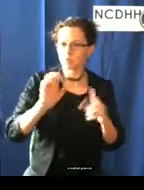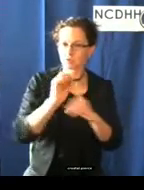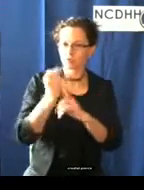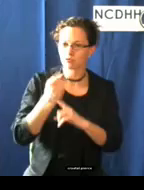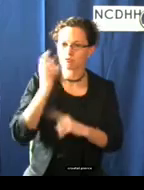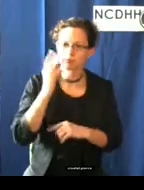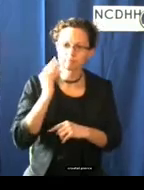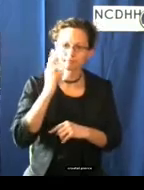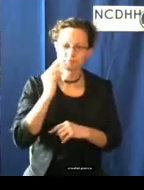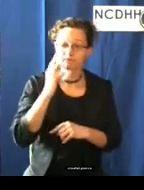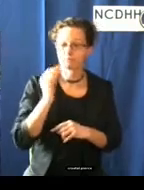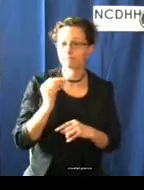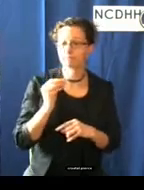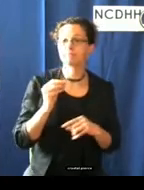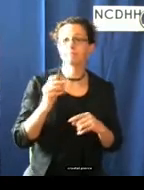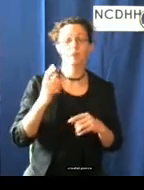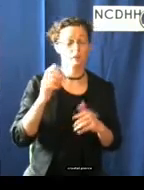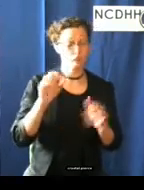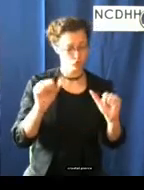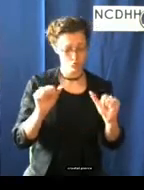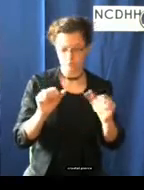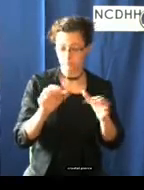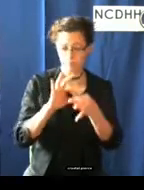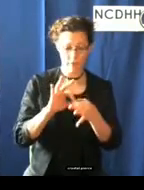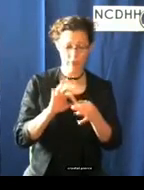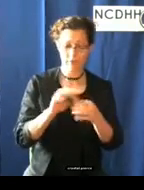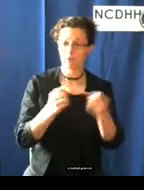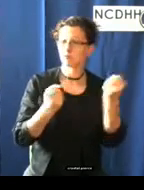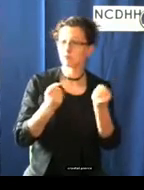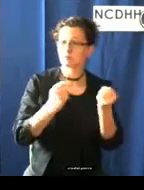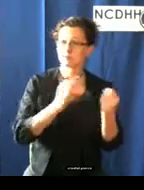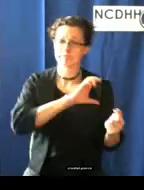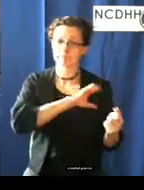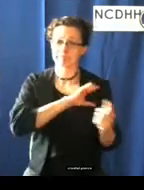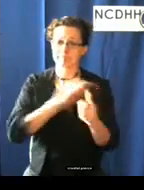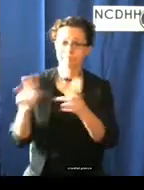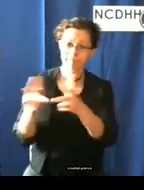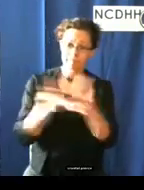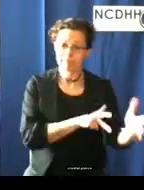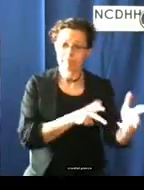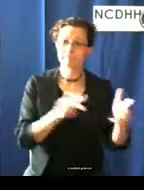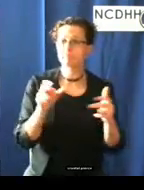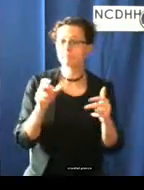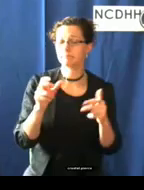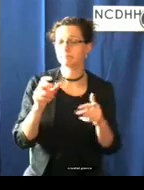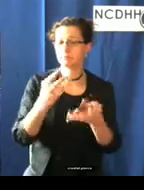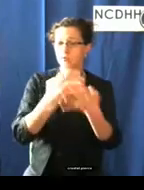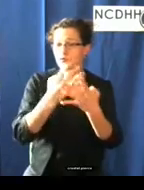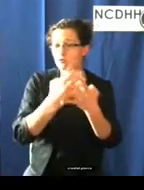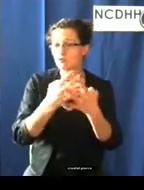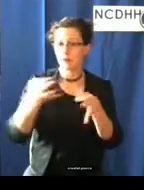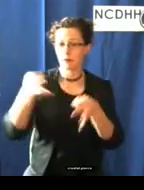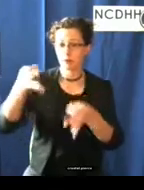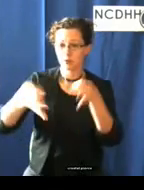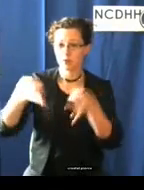ROUTINE TRAFFIC STOPS IN COURT AND IN JAIL THOSE INCLUDE THE SECTION 504